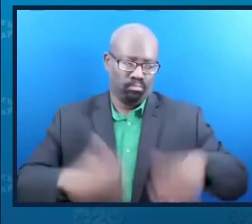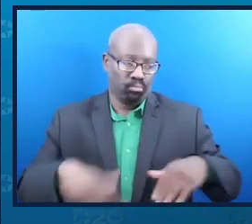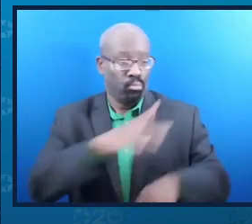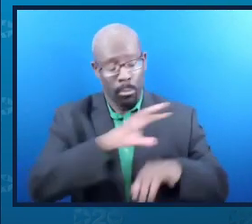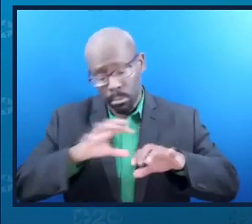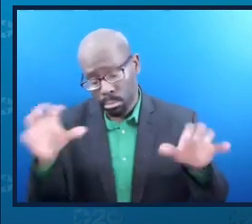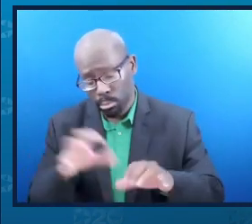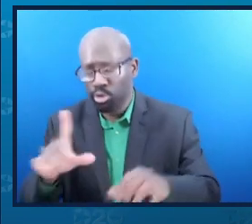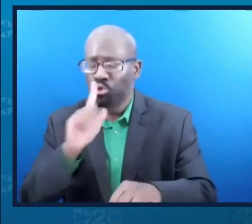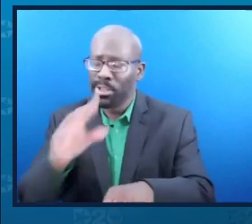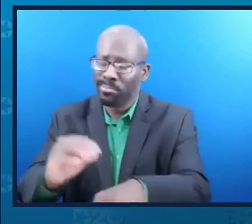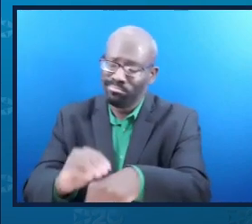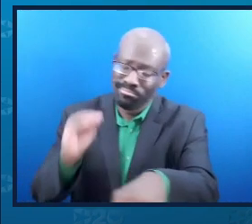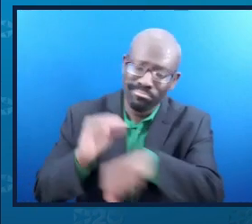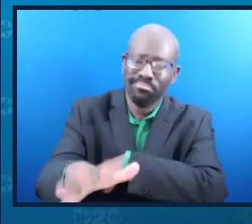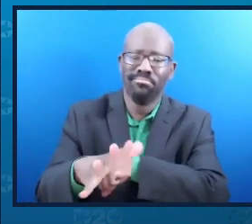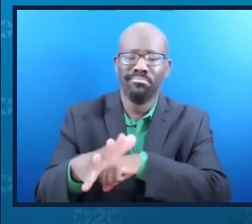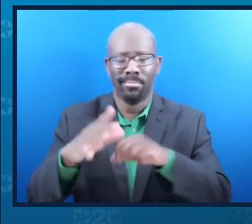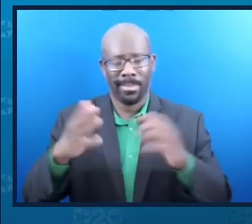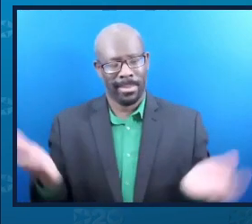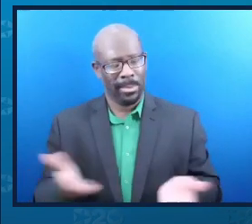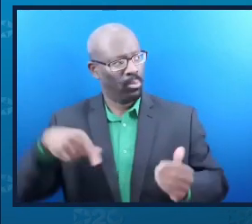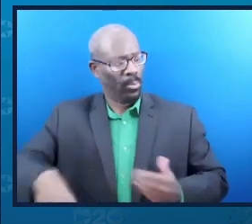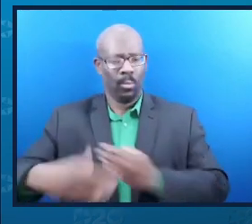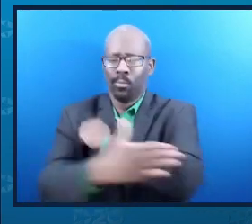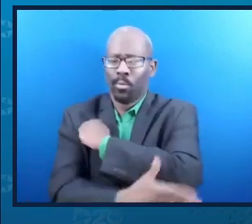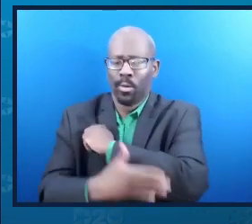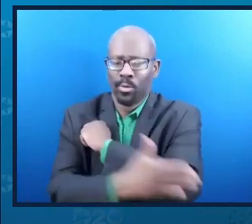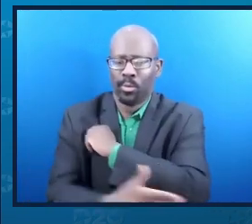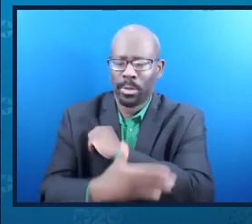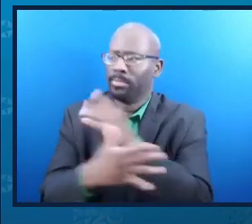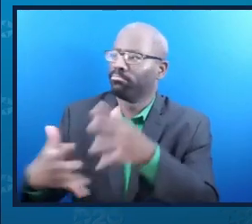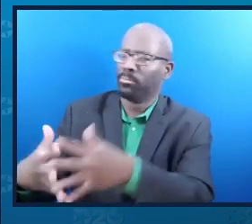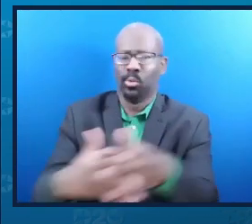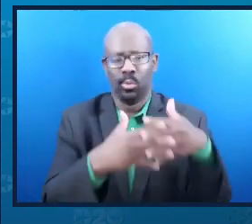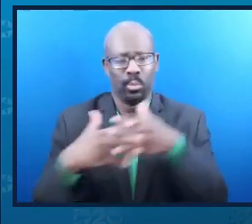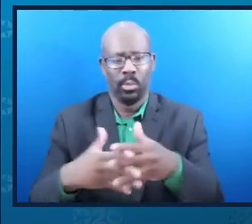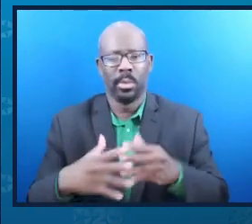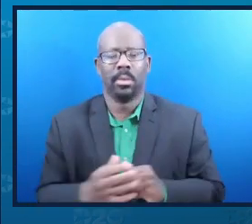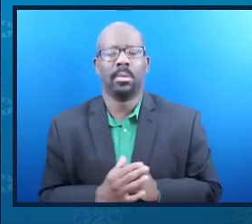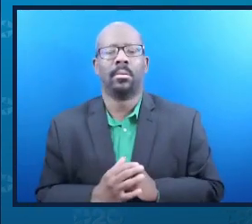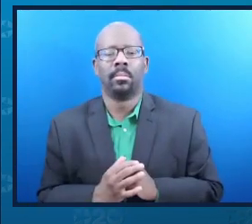NATION, FIGHTING FOR STRONGER MIDDLE CLASS, A FAIR JUDICIAL